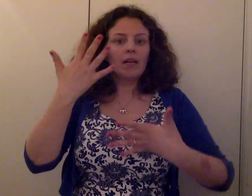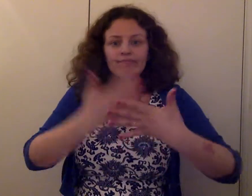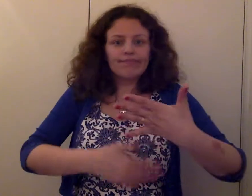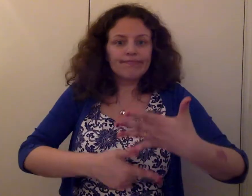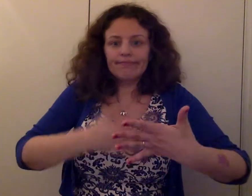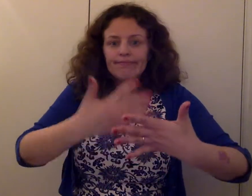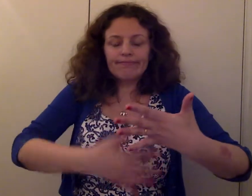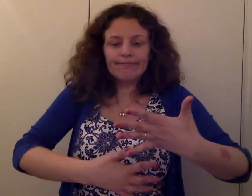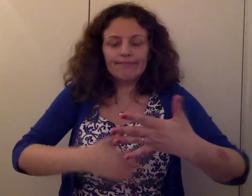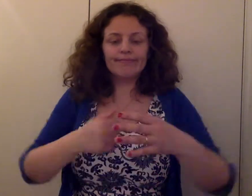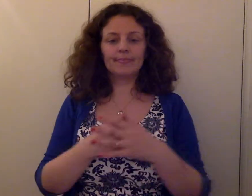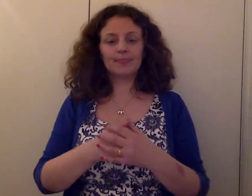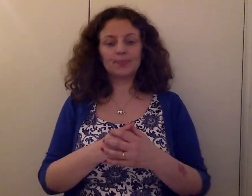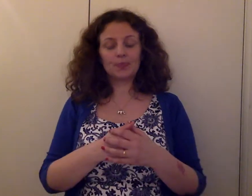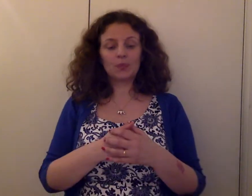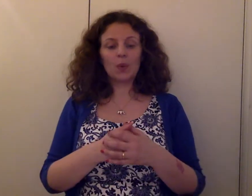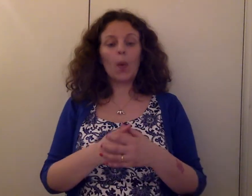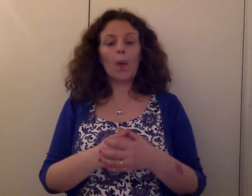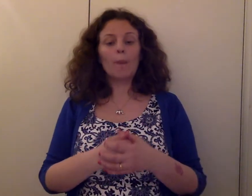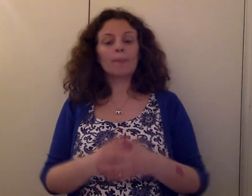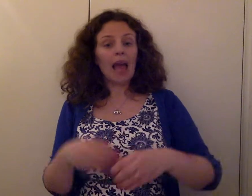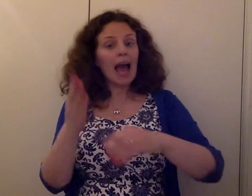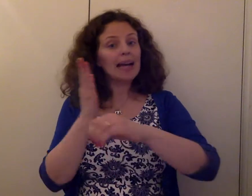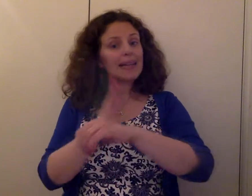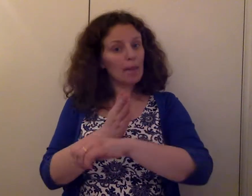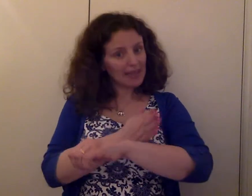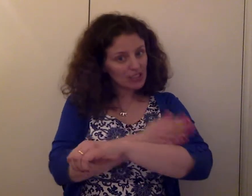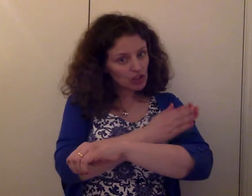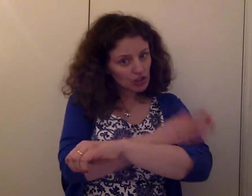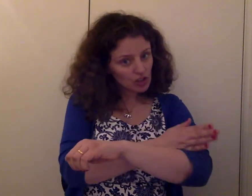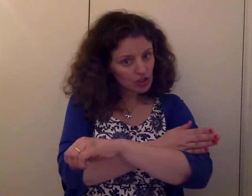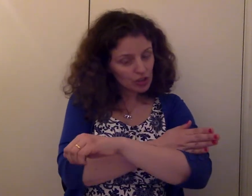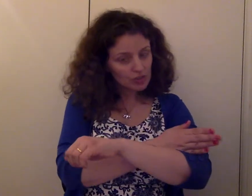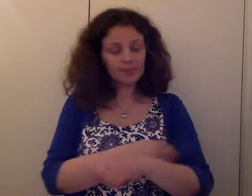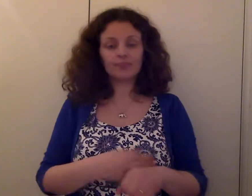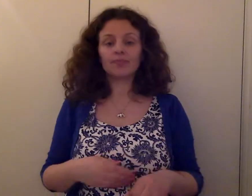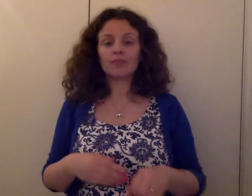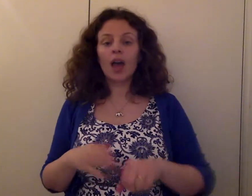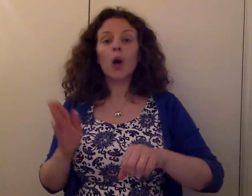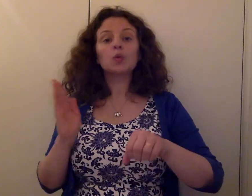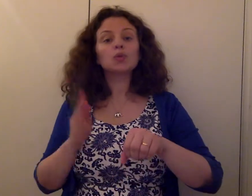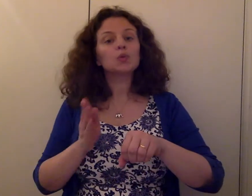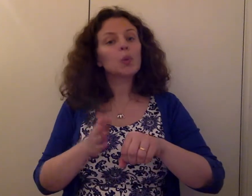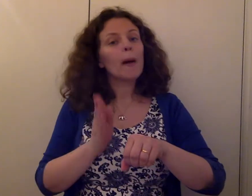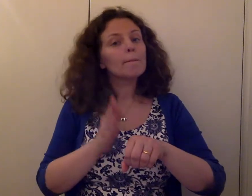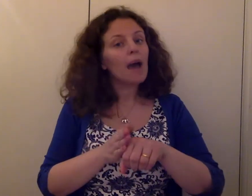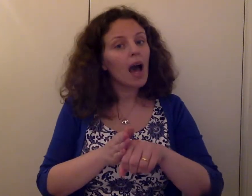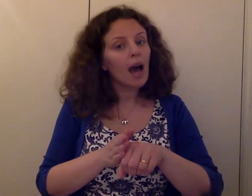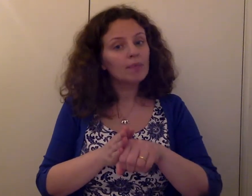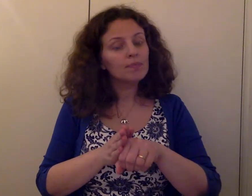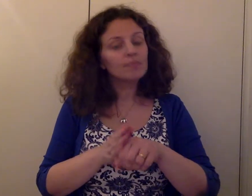Long list Cabbage Cucumber